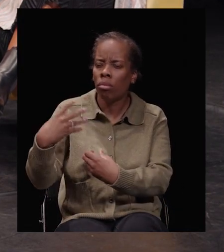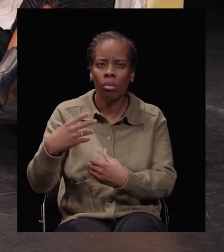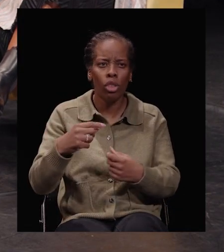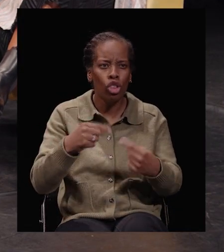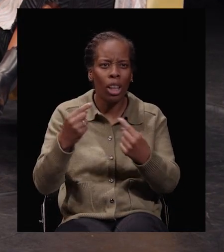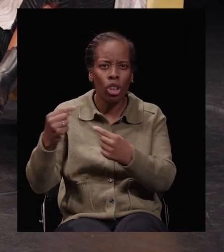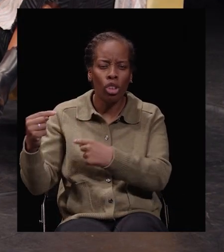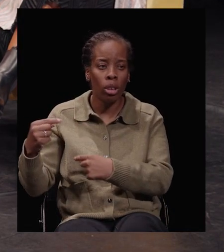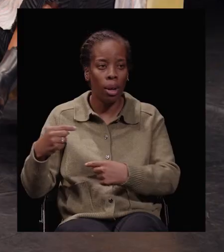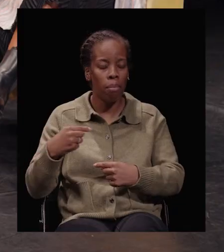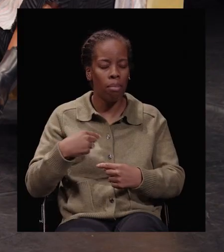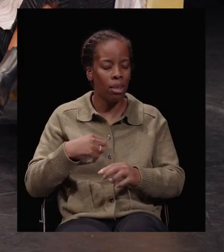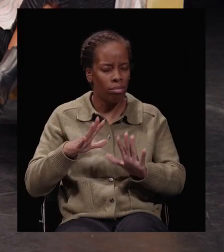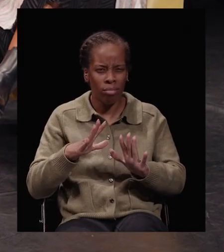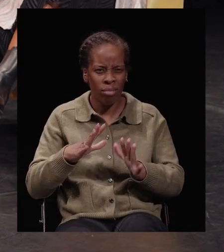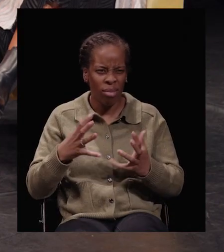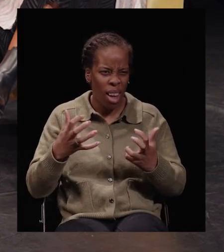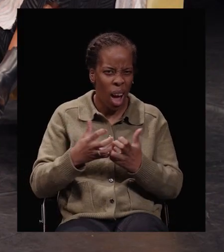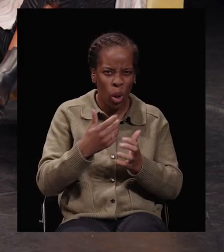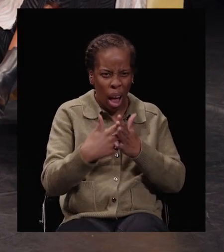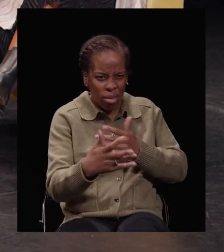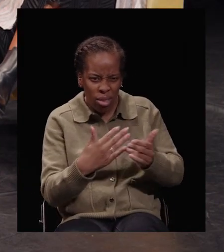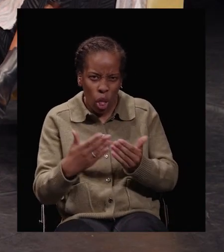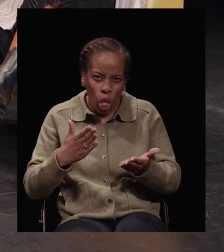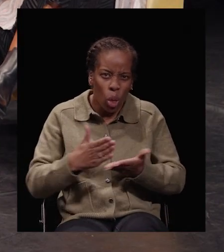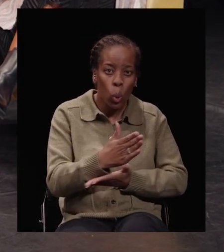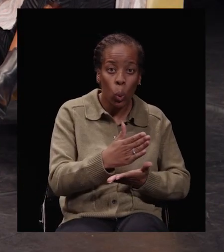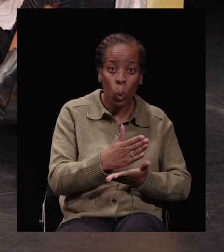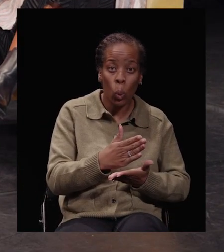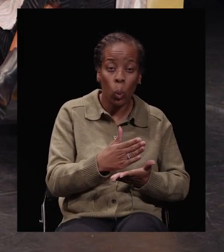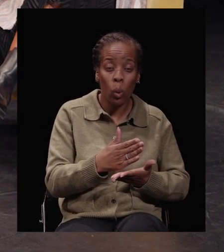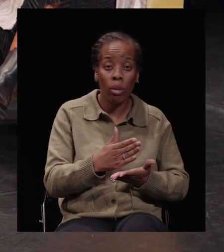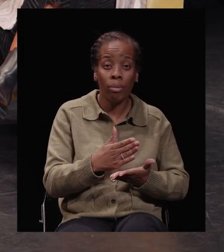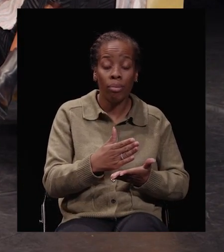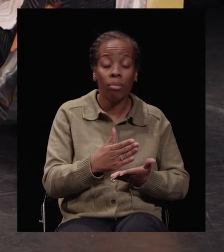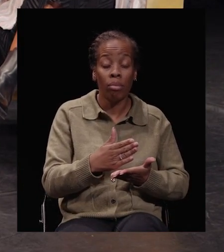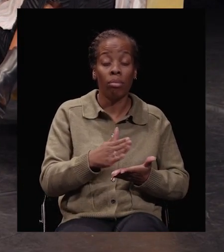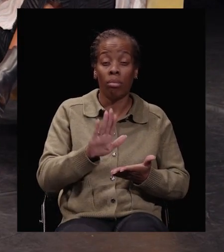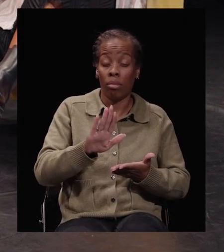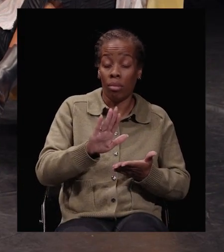to kind of find ways of getting on with it. And I think outside of dance, what was a real brilliant example